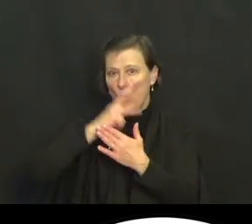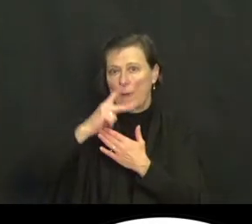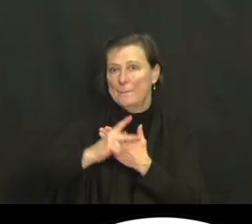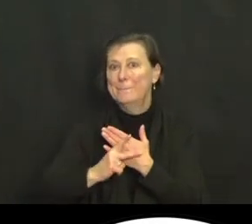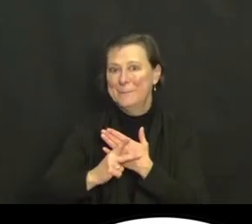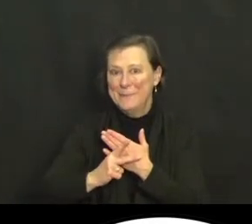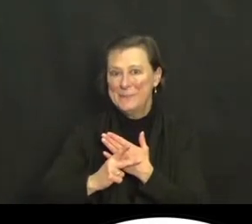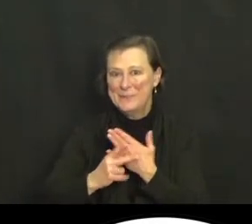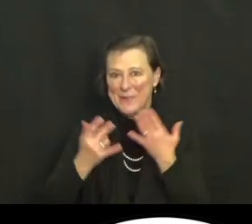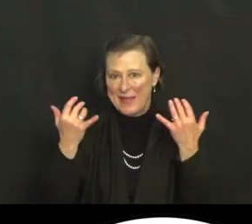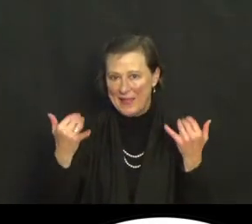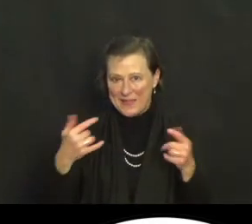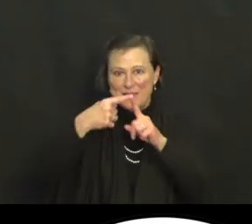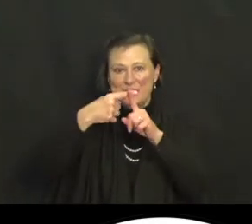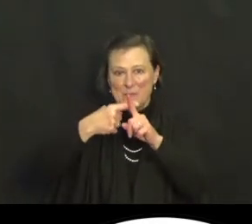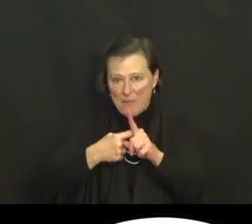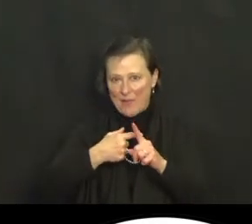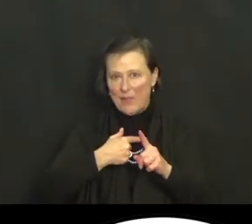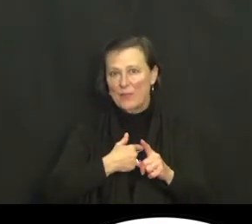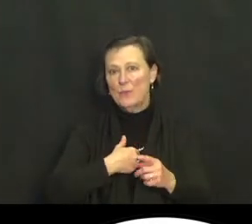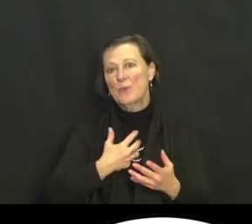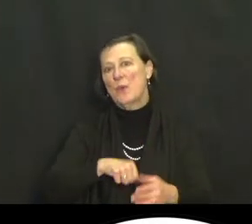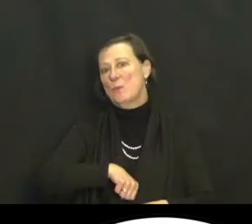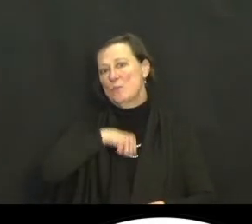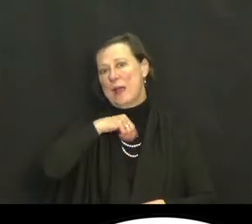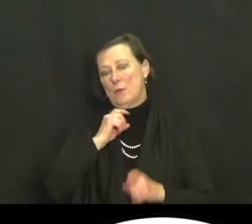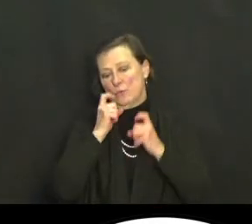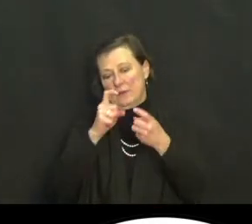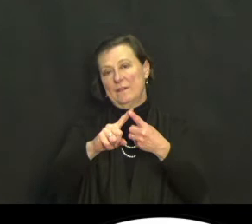This month, we are proud to contribute to Family Promise.